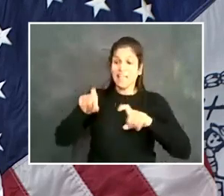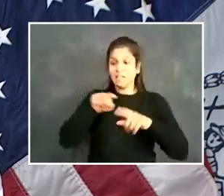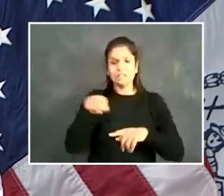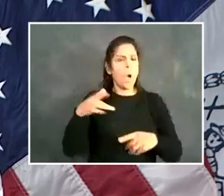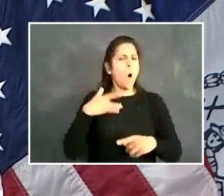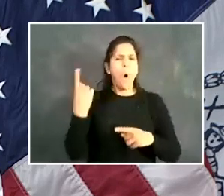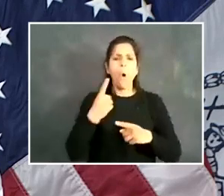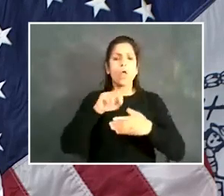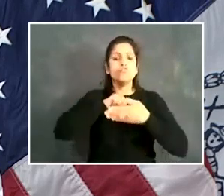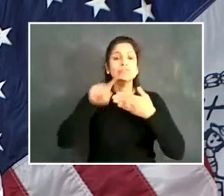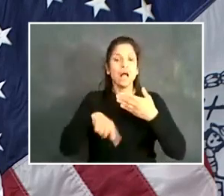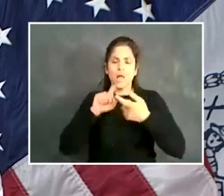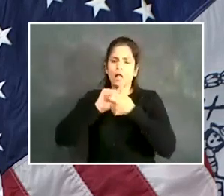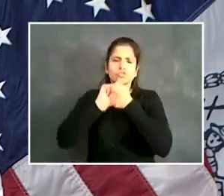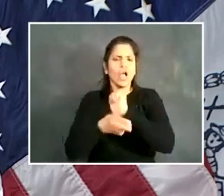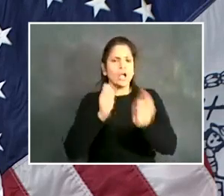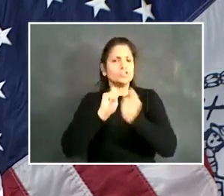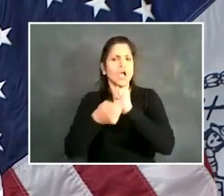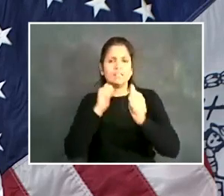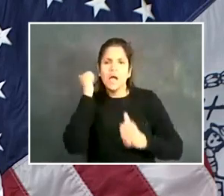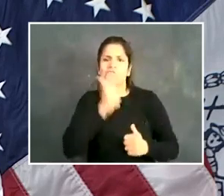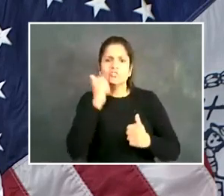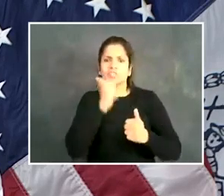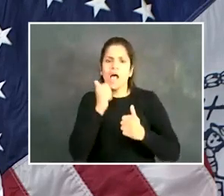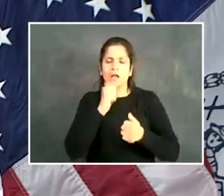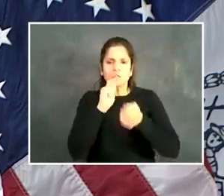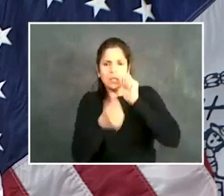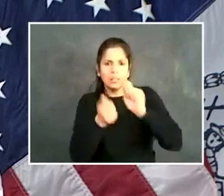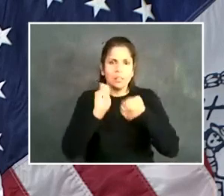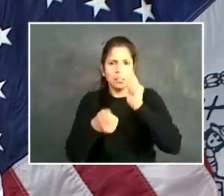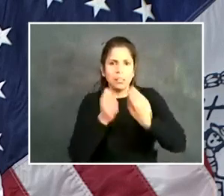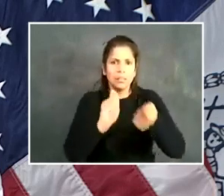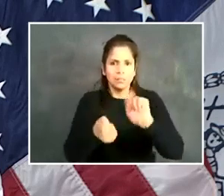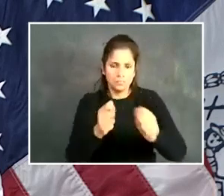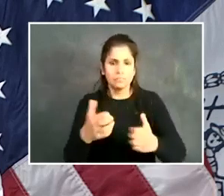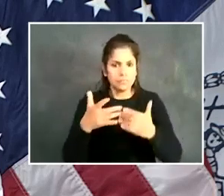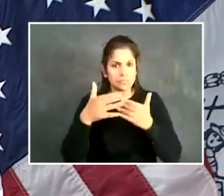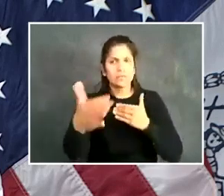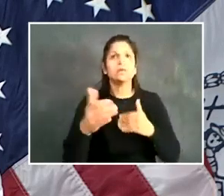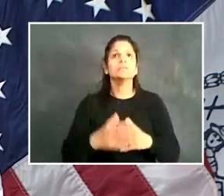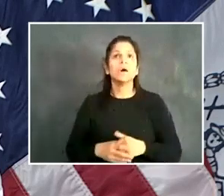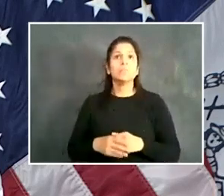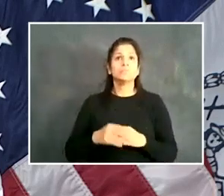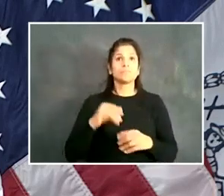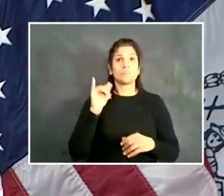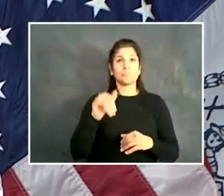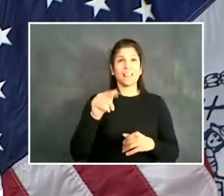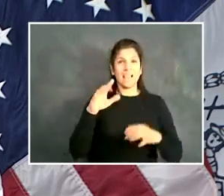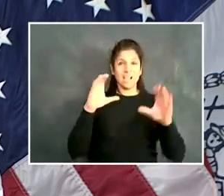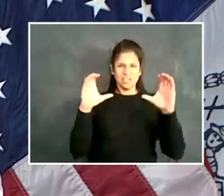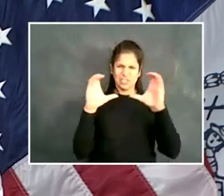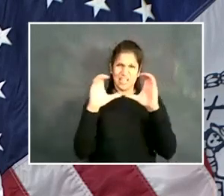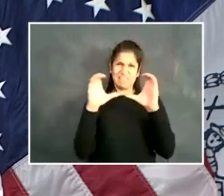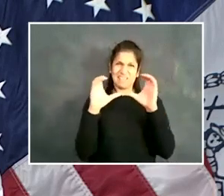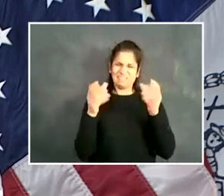THINK ABOUT FOR THE FUTURE. IT HAS BEEN USED AS A TOOL IN ONE WAY OR ANOTHER. A